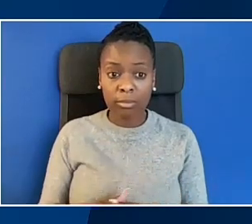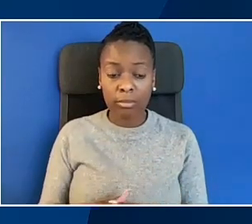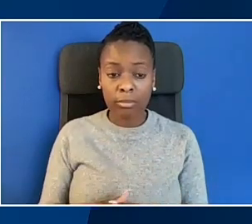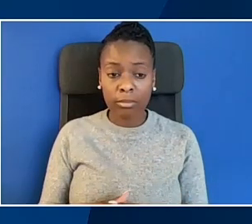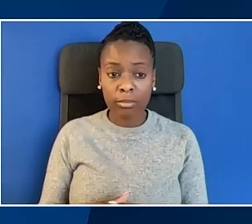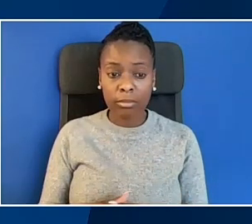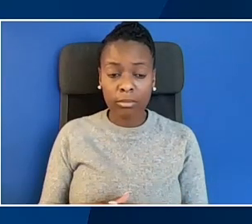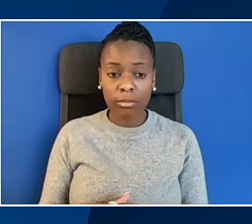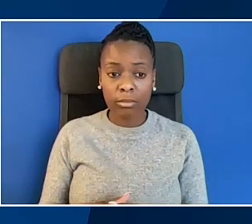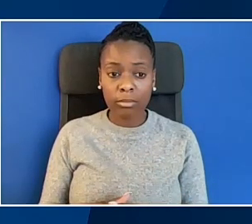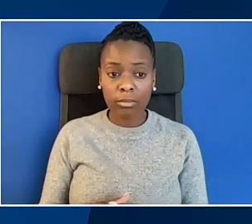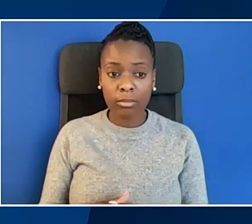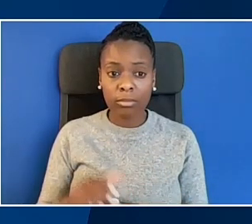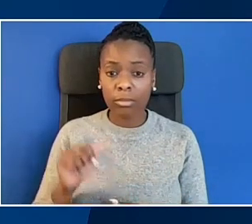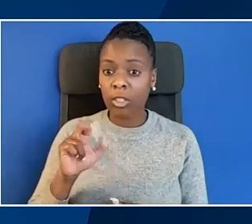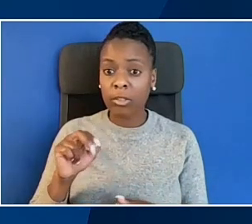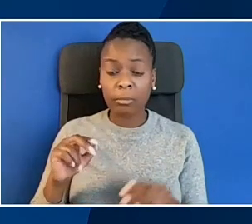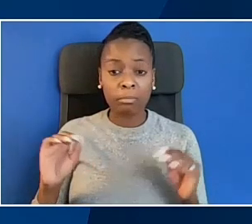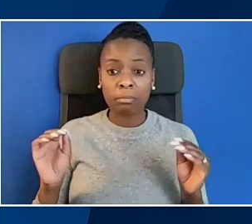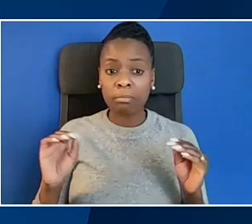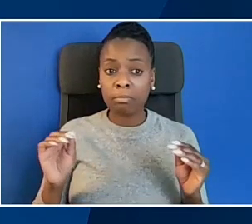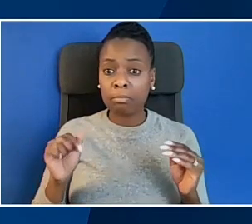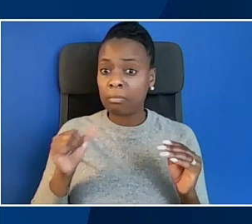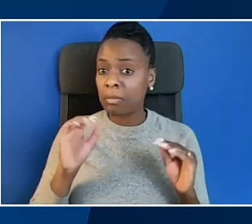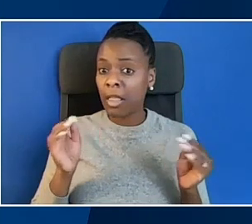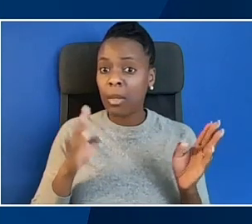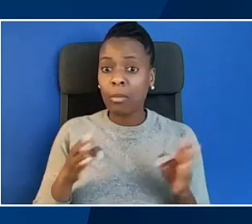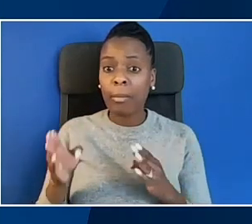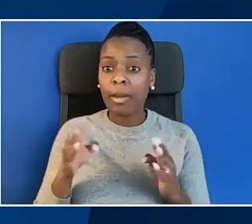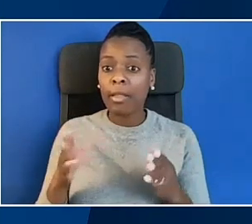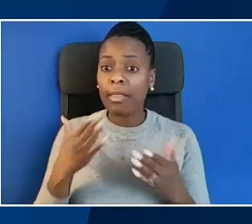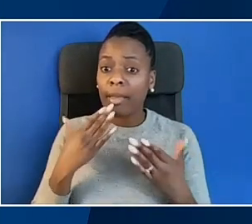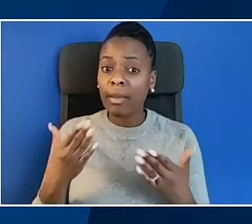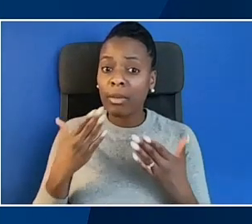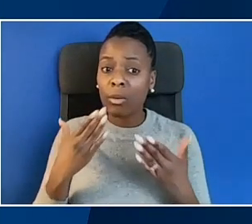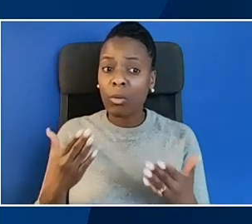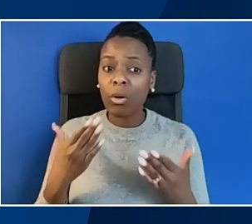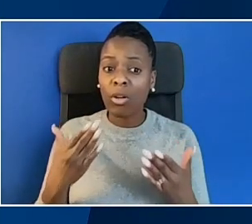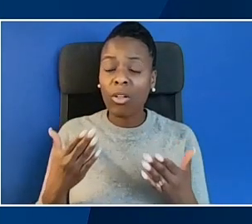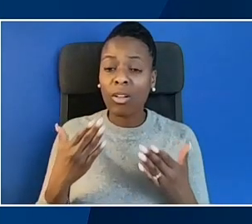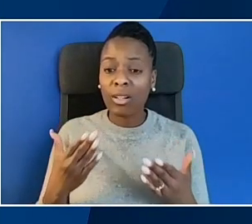I don't have a prepared thank-you for you all. I should have probably written something down. Thank you so much for, you